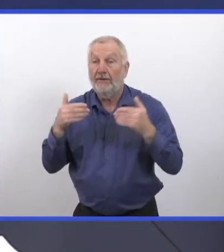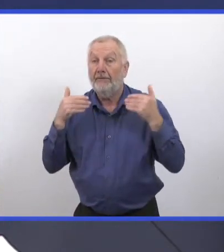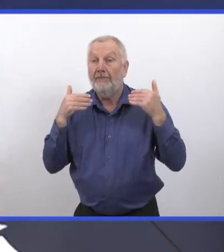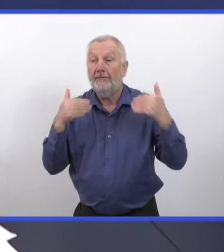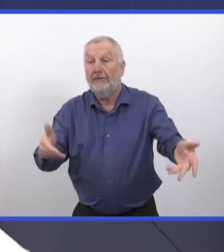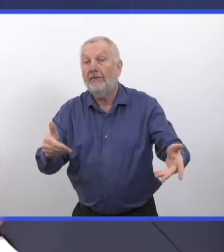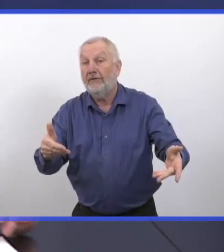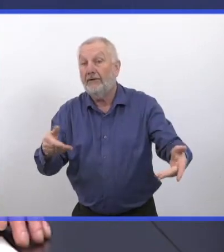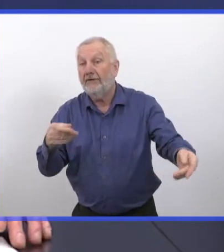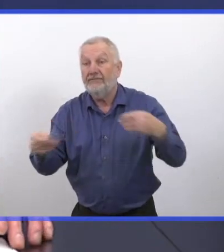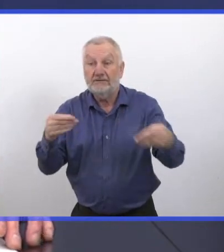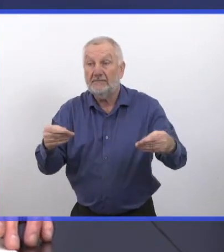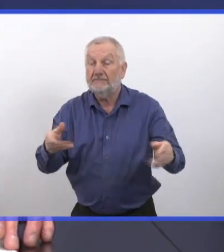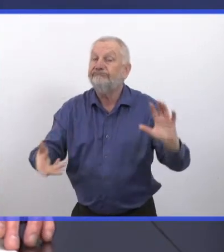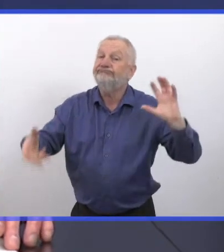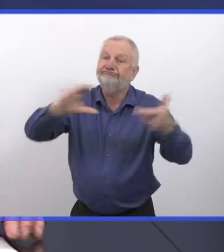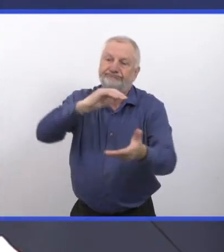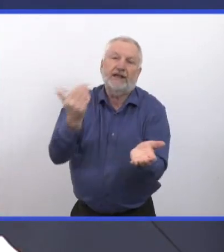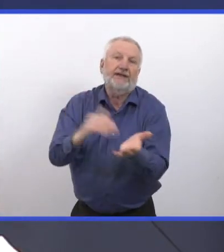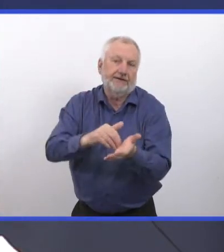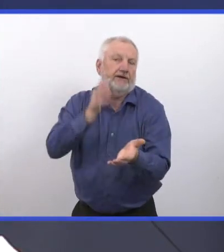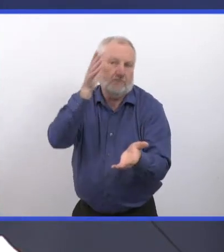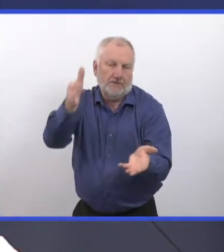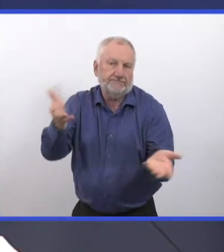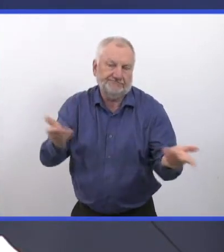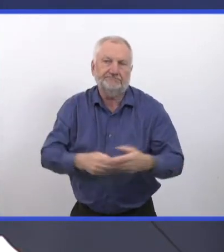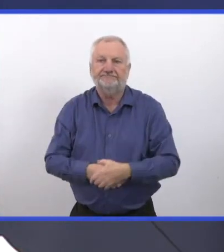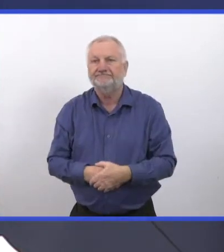Yes, so we know, I think what you're talking about is what's called non-medical masks.